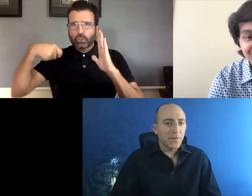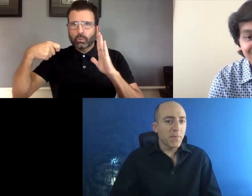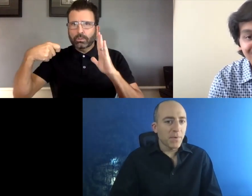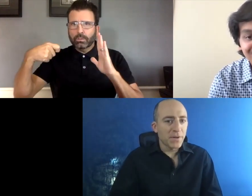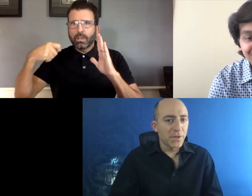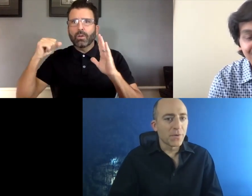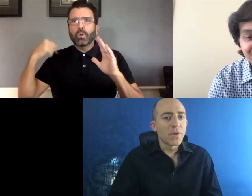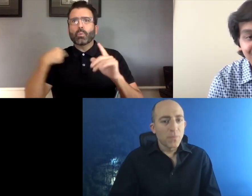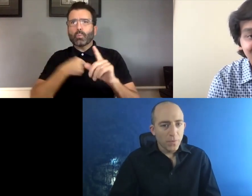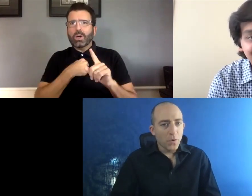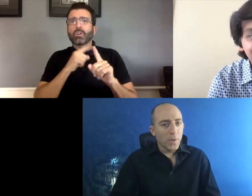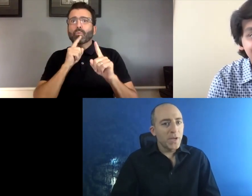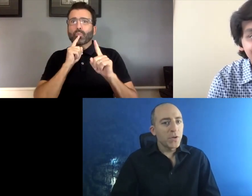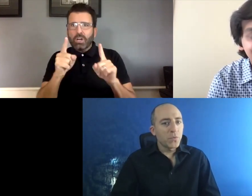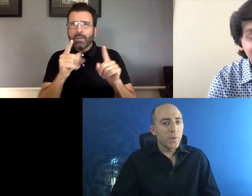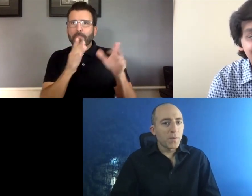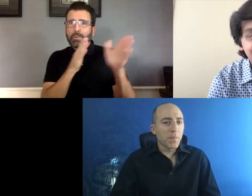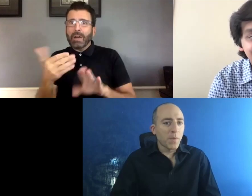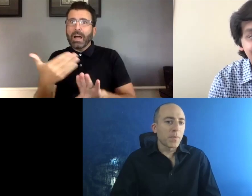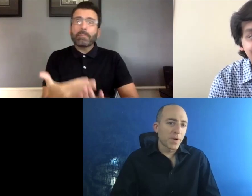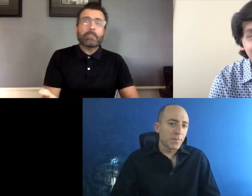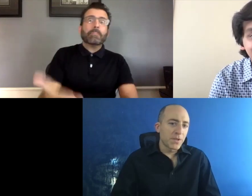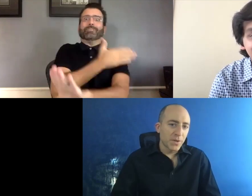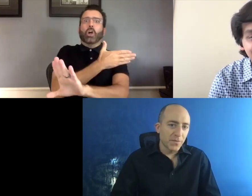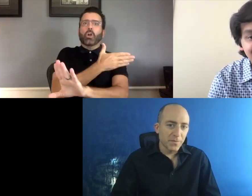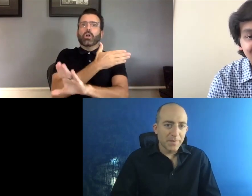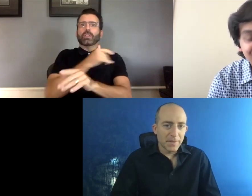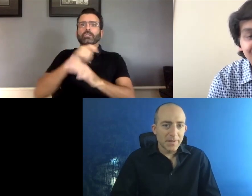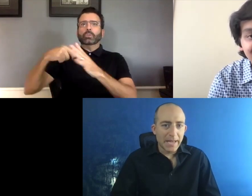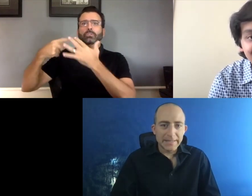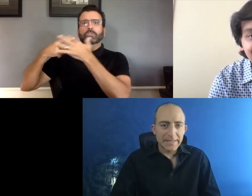what we're going to do, you know. We knew what we were going to be shooting from the last day